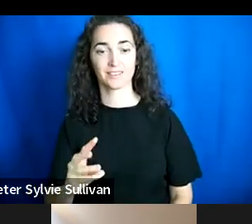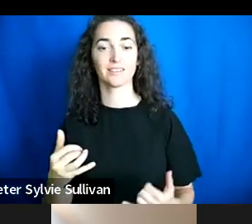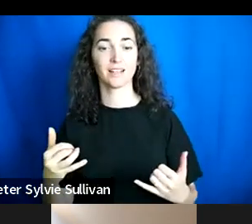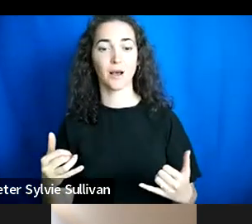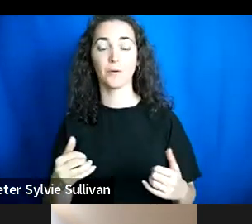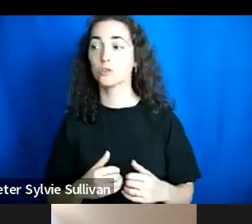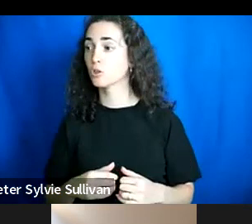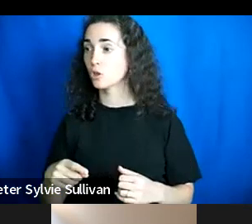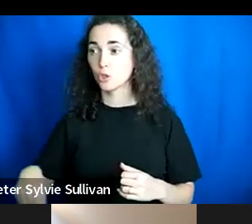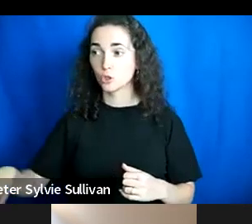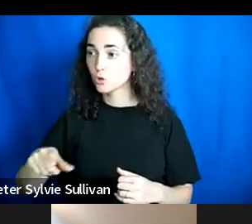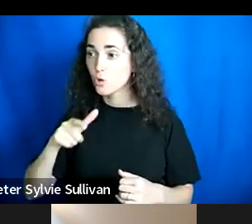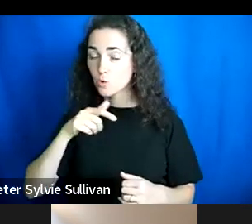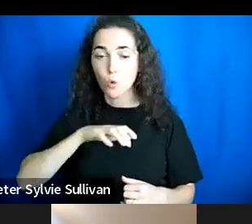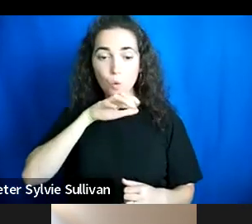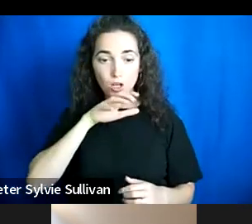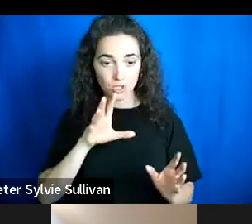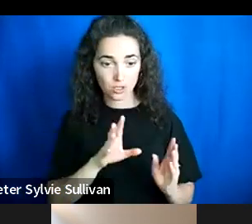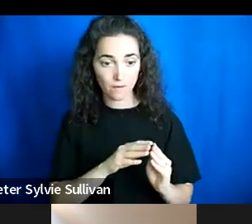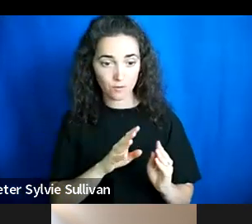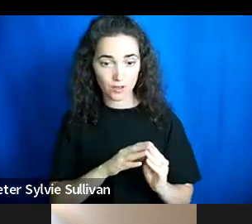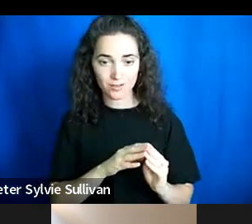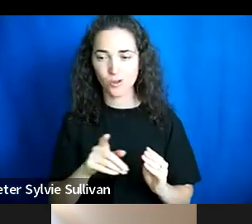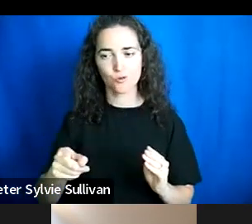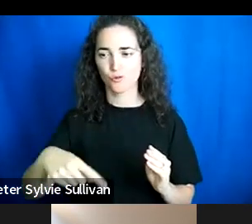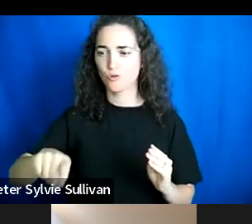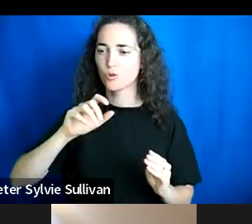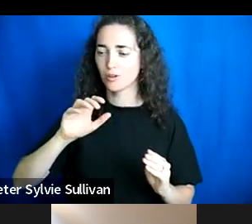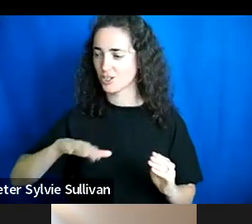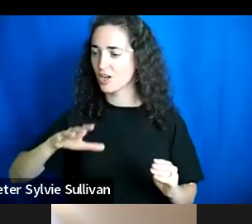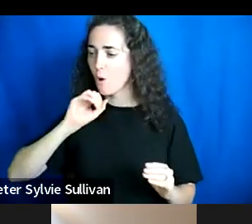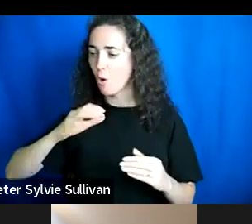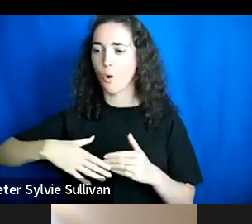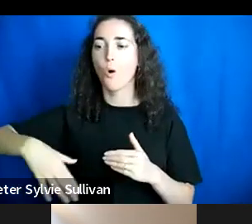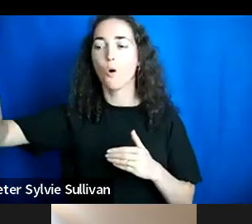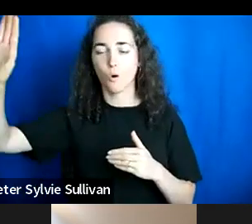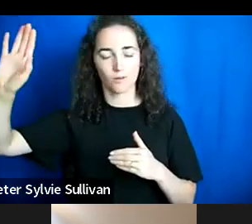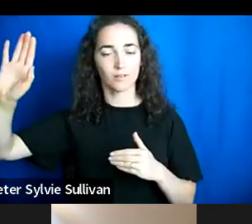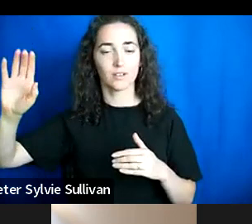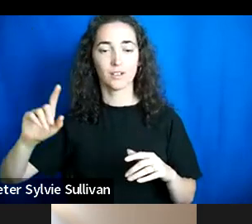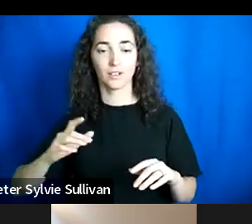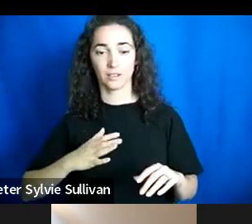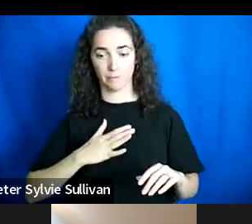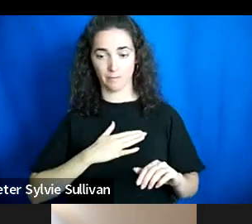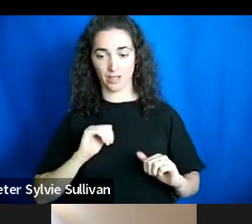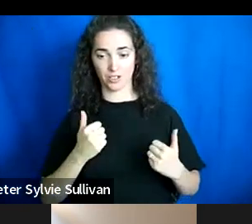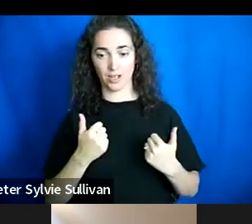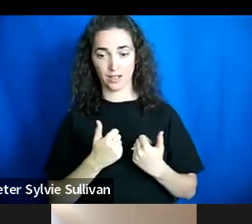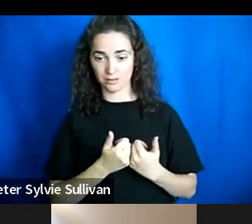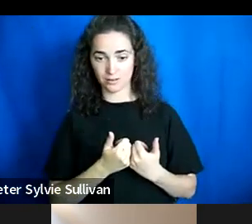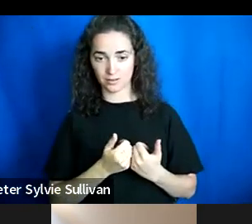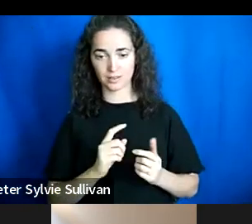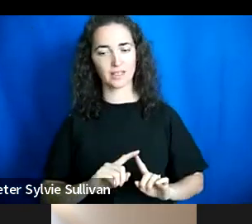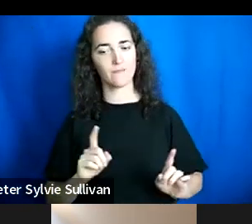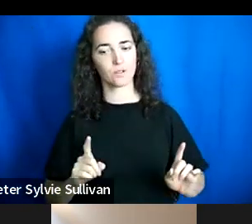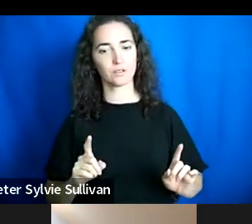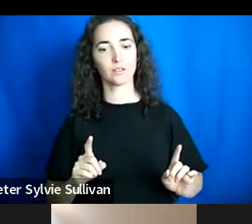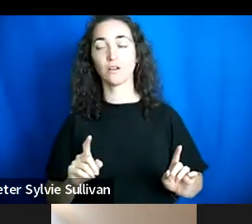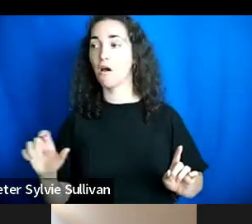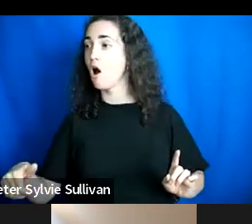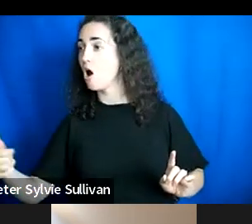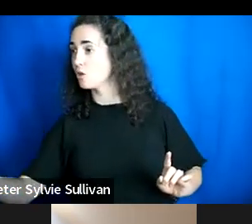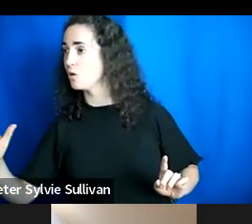that are watching You you've probably well beyond that that age, but some of my challenges are a lot different and may not seem as serious to everyone else.